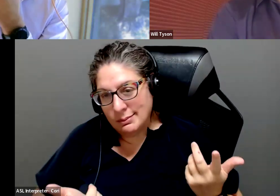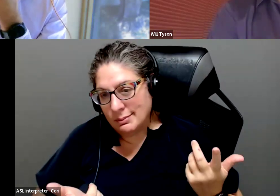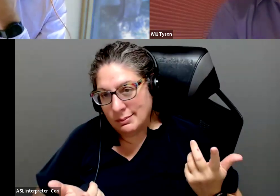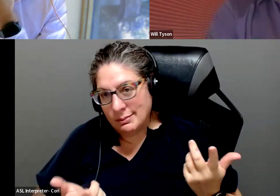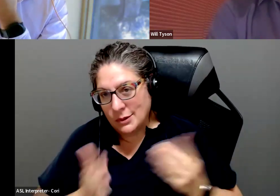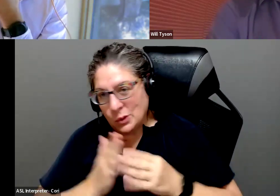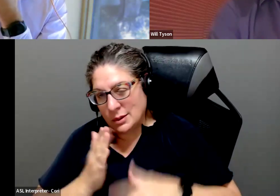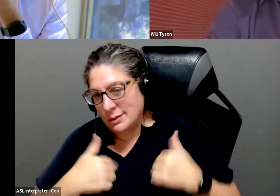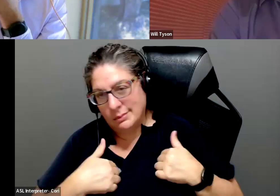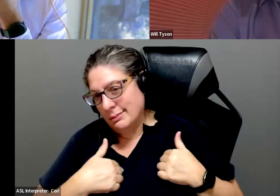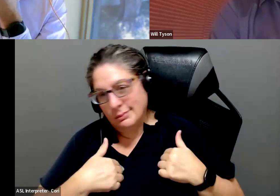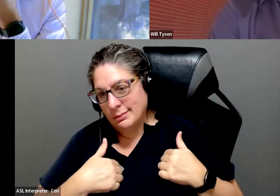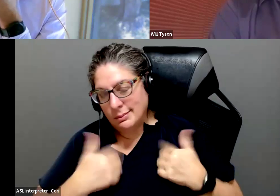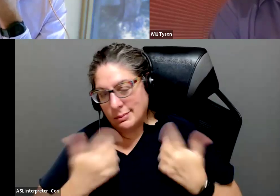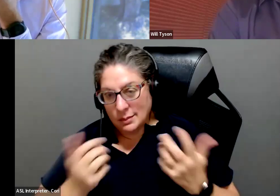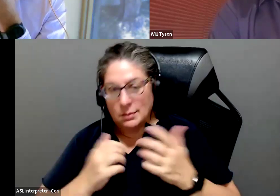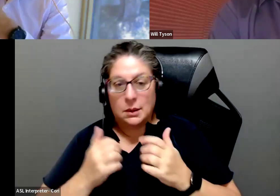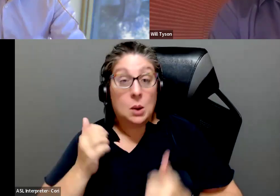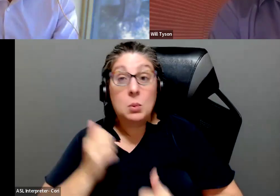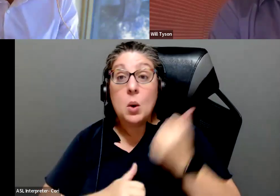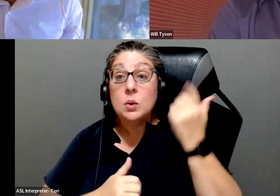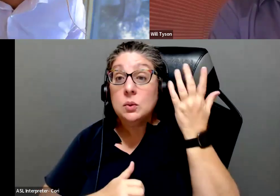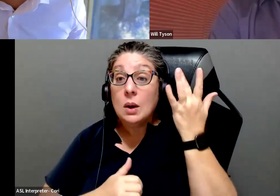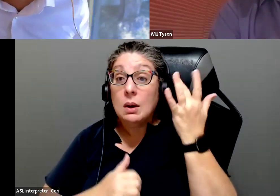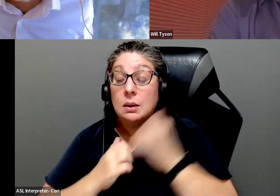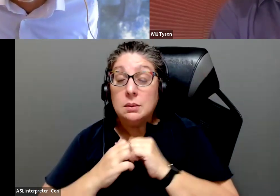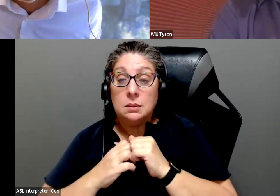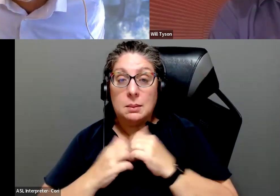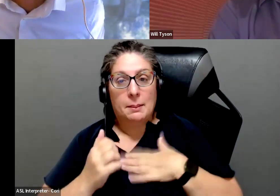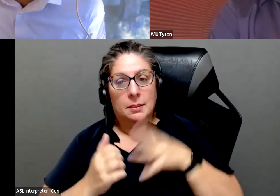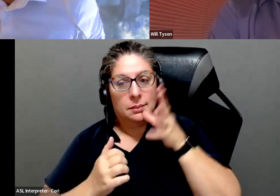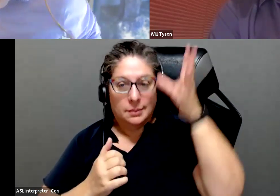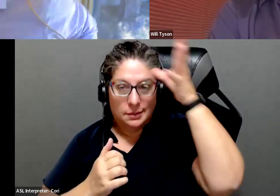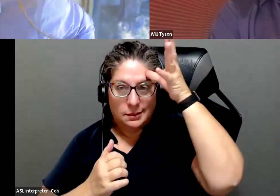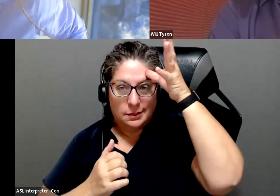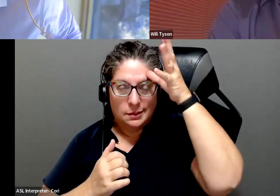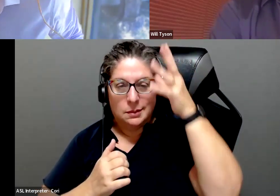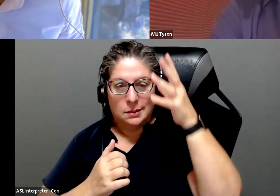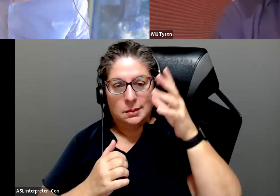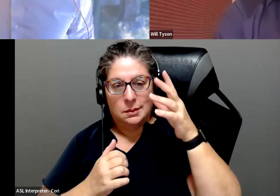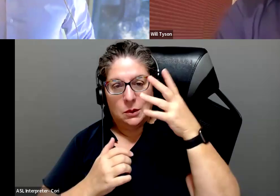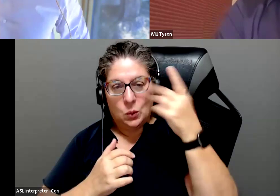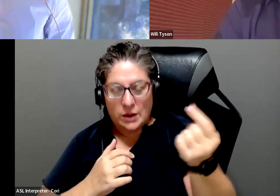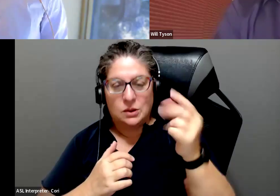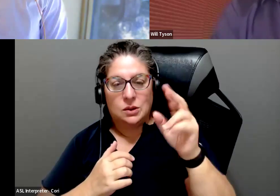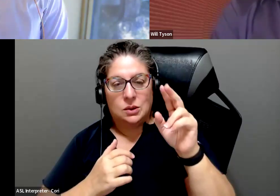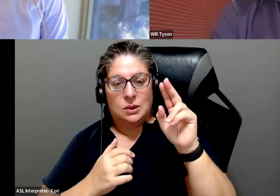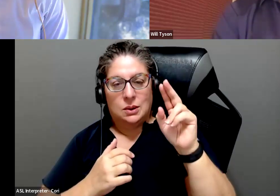student. Mostly because my parents went to North Carolina a and T